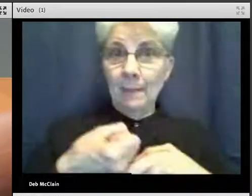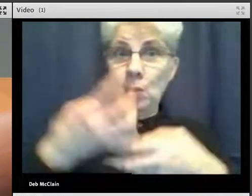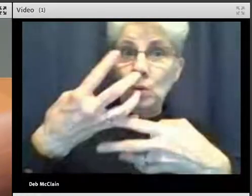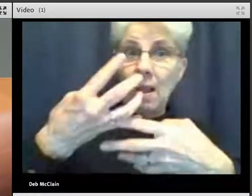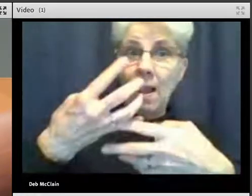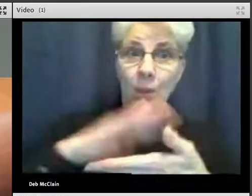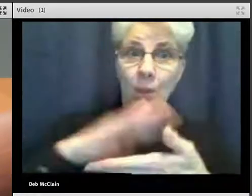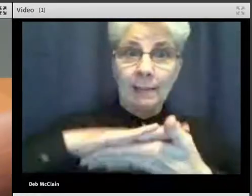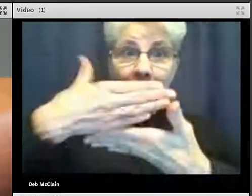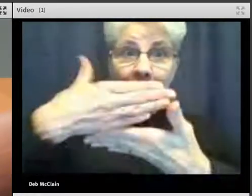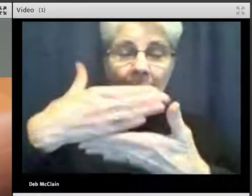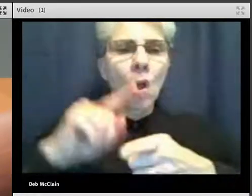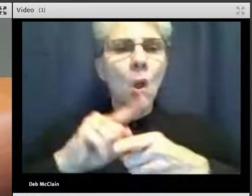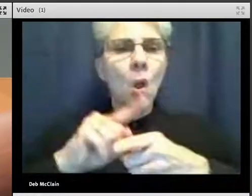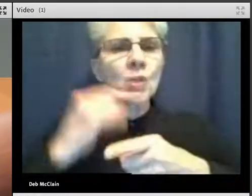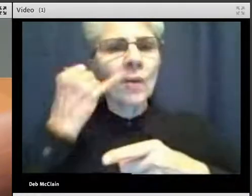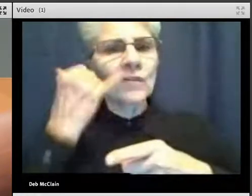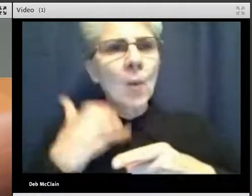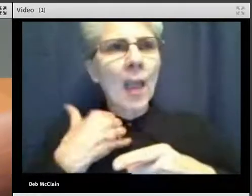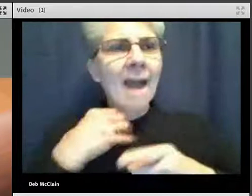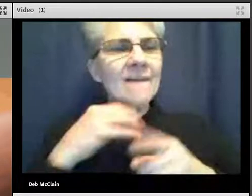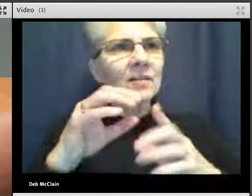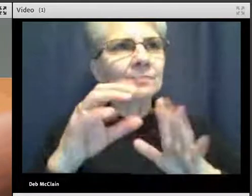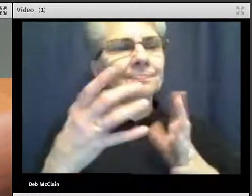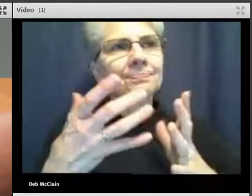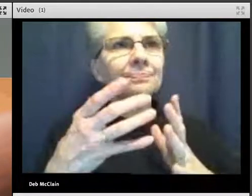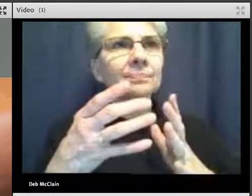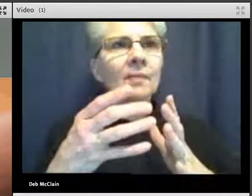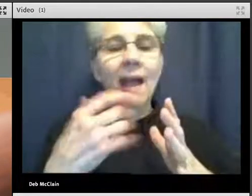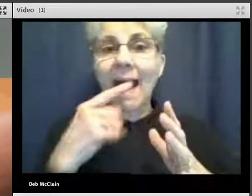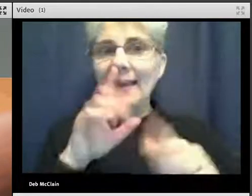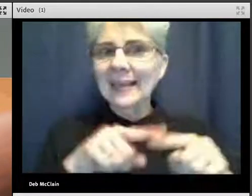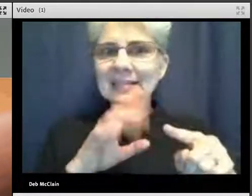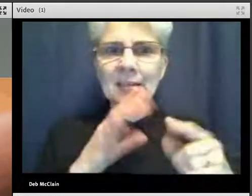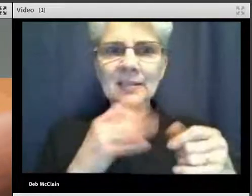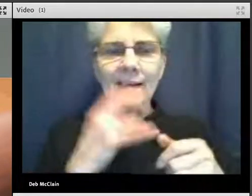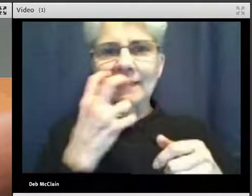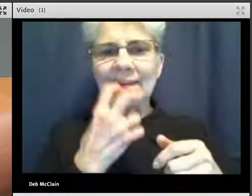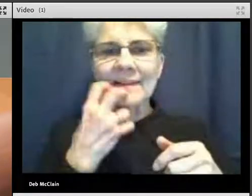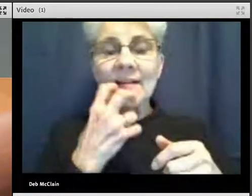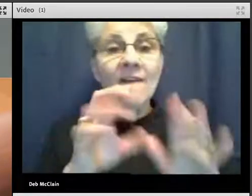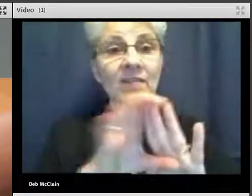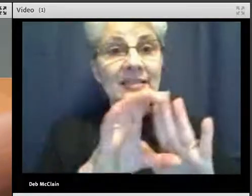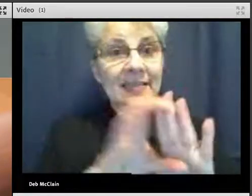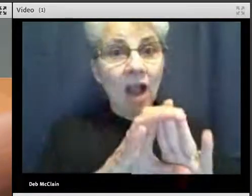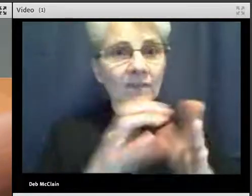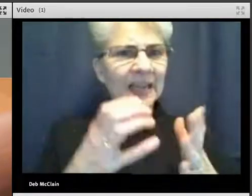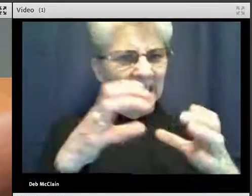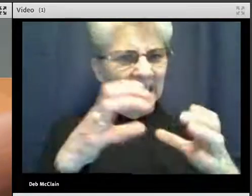It'll help, especially if you have photo-- I can't speak today. ...photography collections